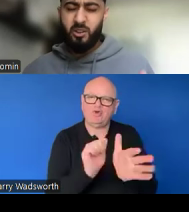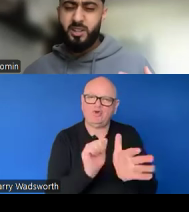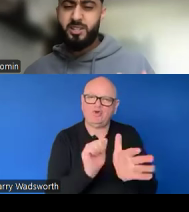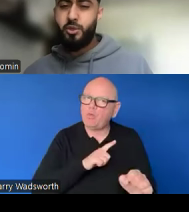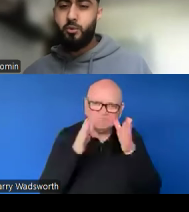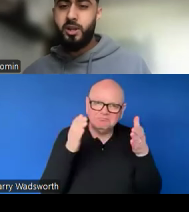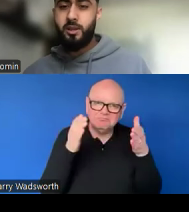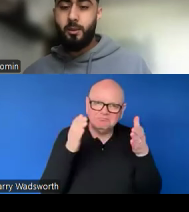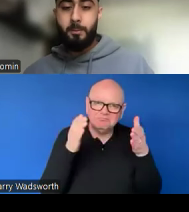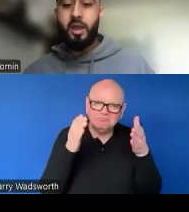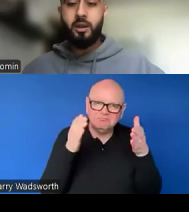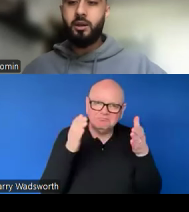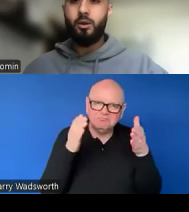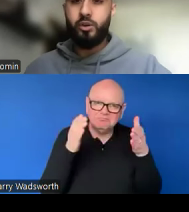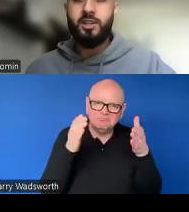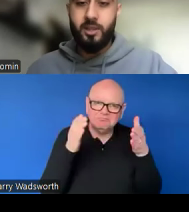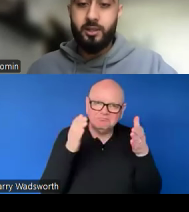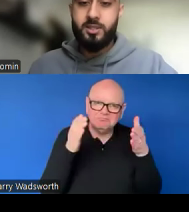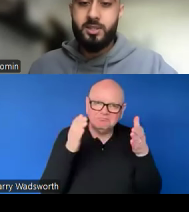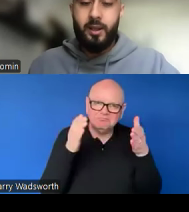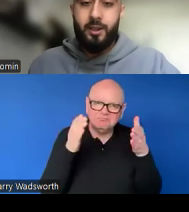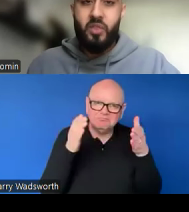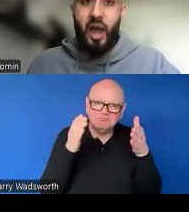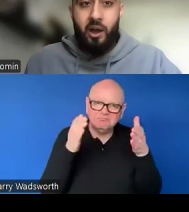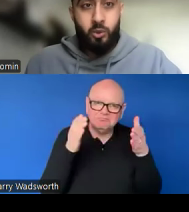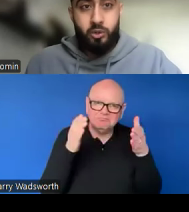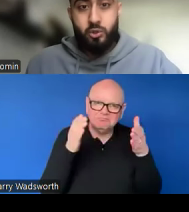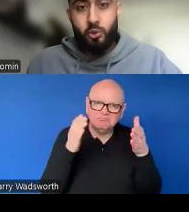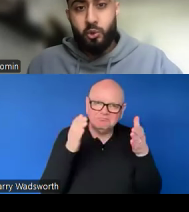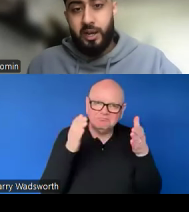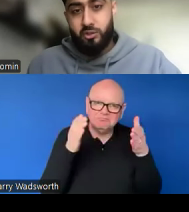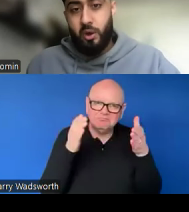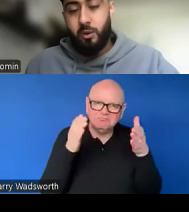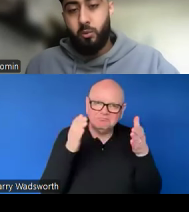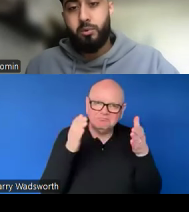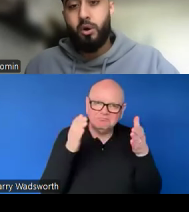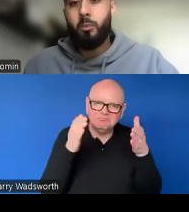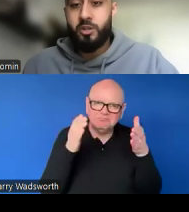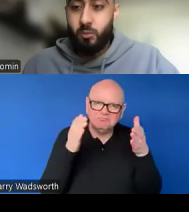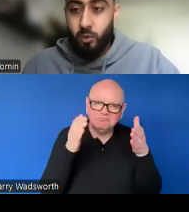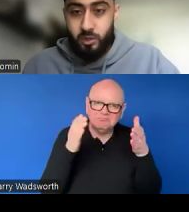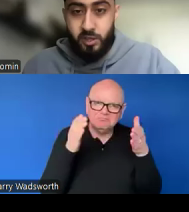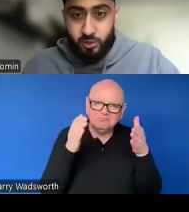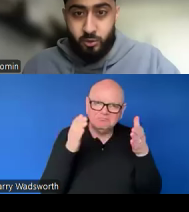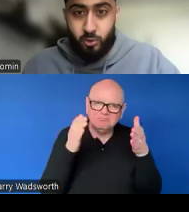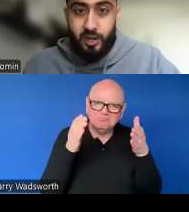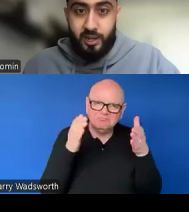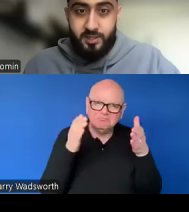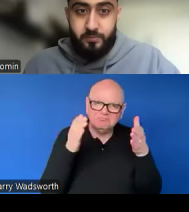Now, there's three main reasons that I would use Google Ads or I would prompt someone to be using Google Ads.